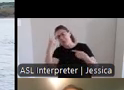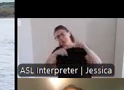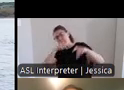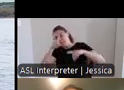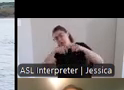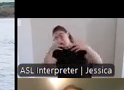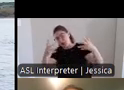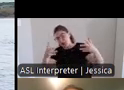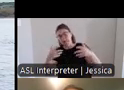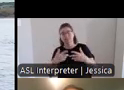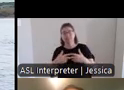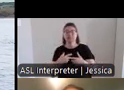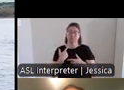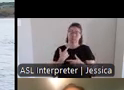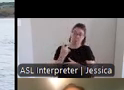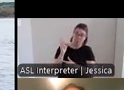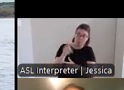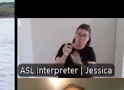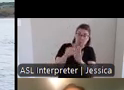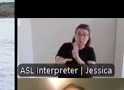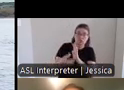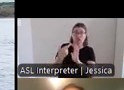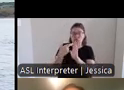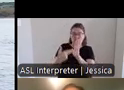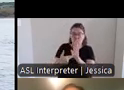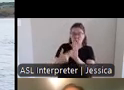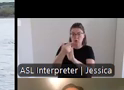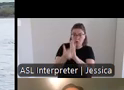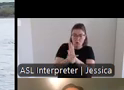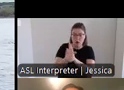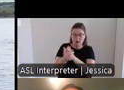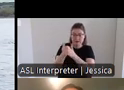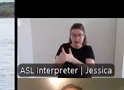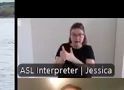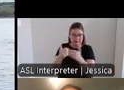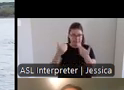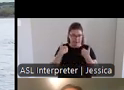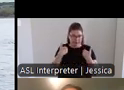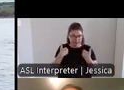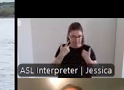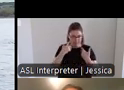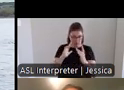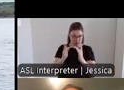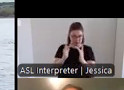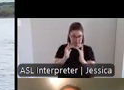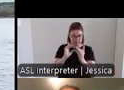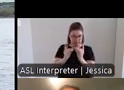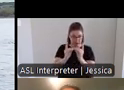Um, I ask the students, what rules or laws or guidelines exist for digital website app accessibility?